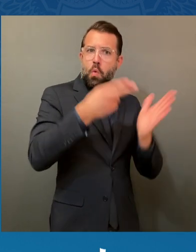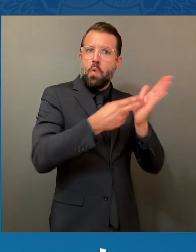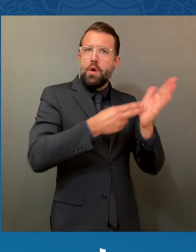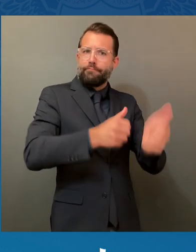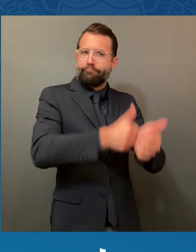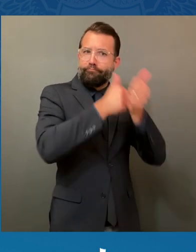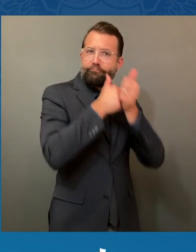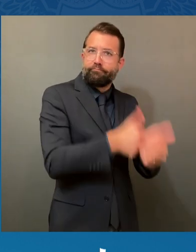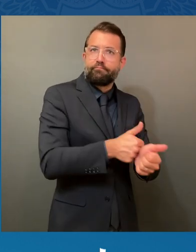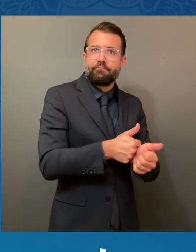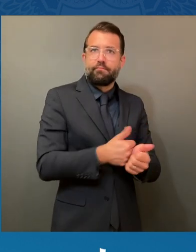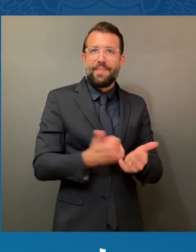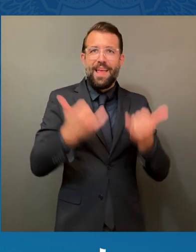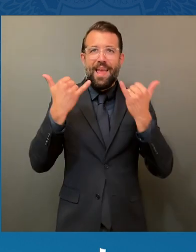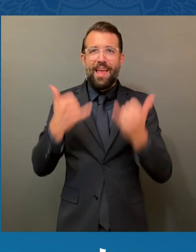Josh, our administration has your back.